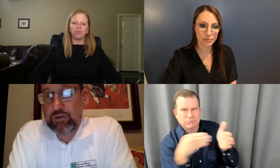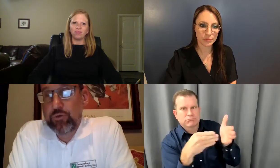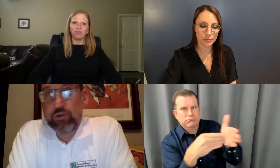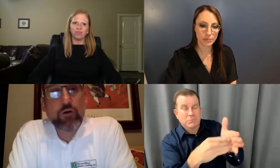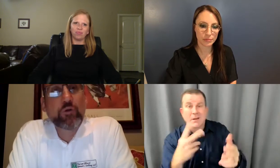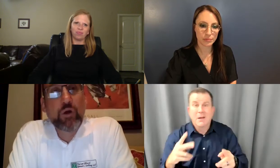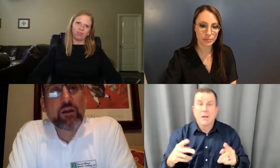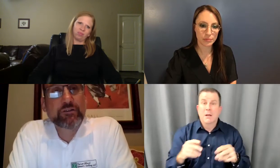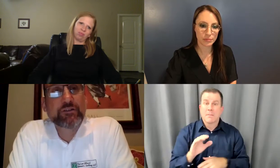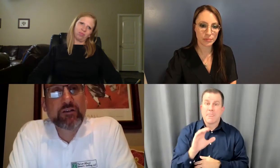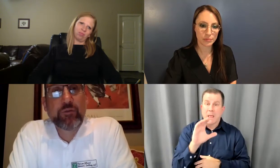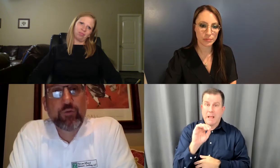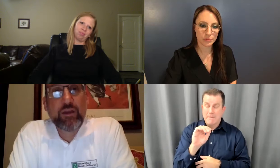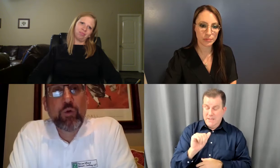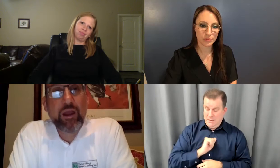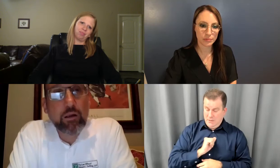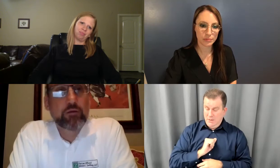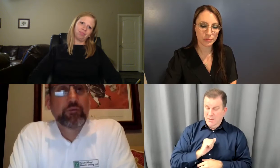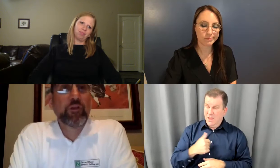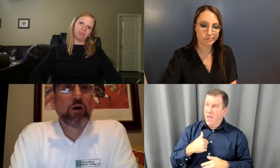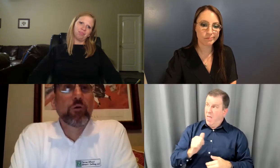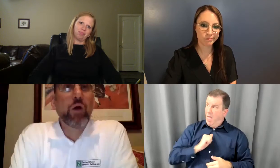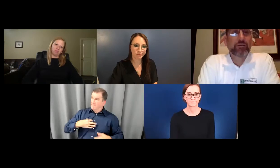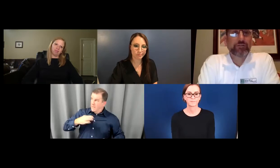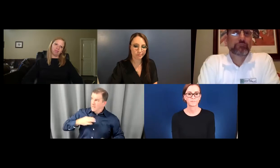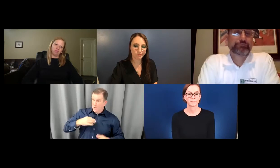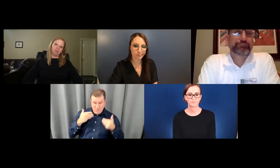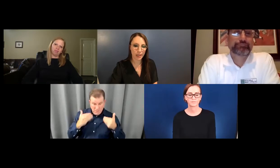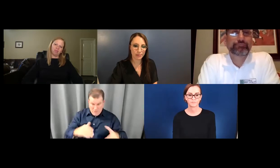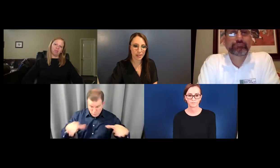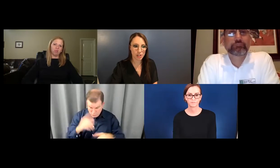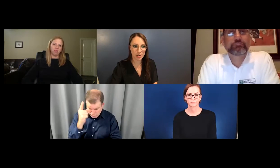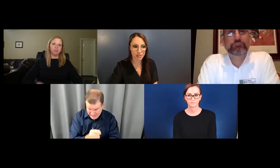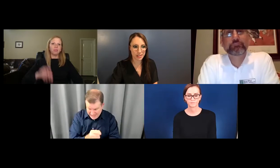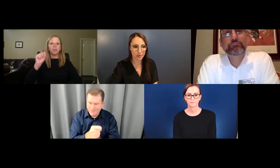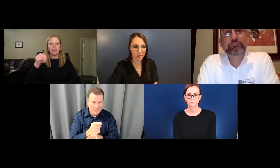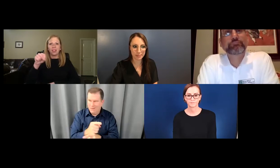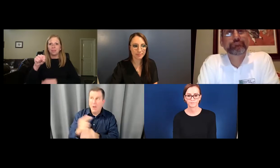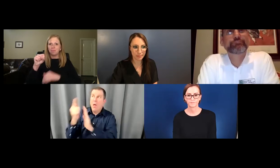do what the law requires until they're made aware that the law requires it. Yeah, education is everything.